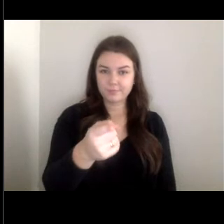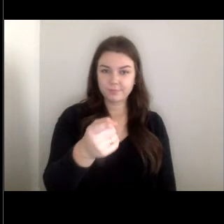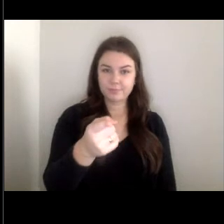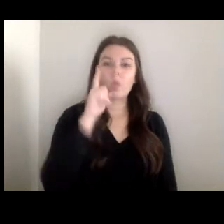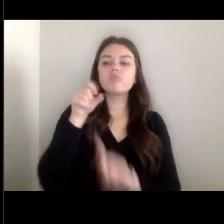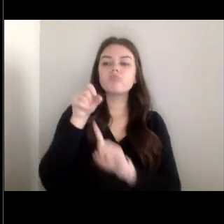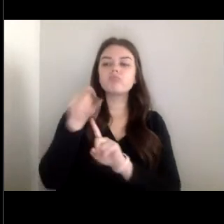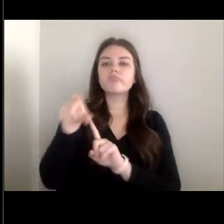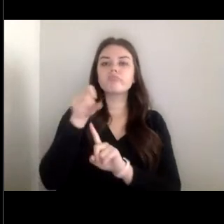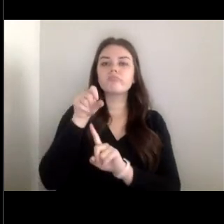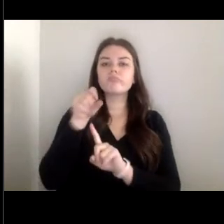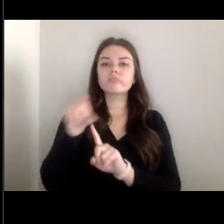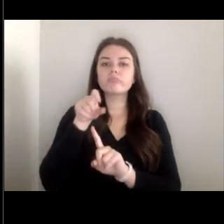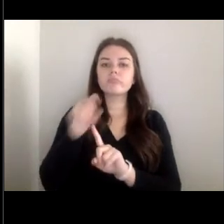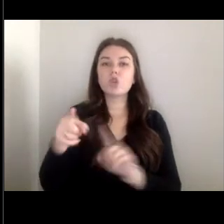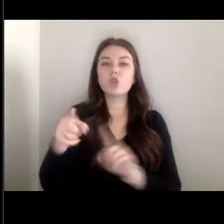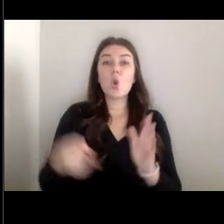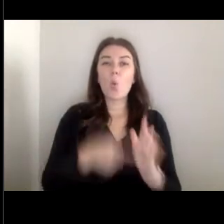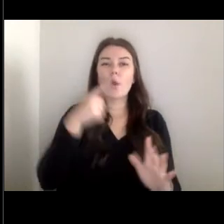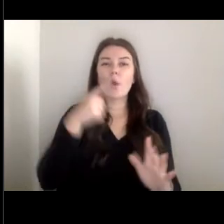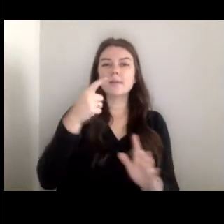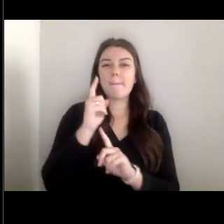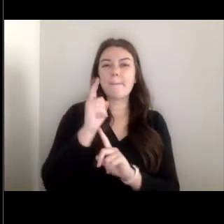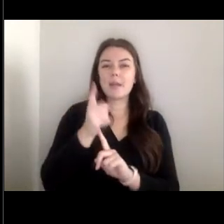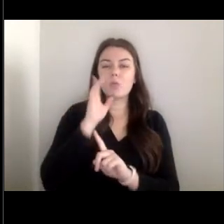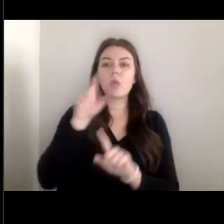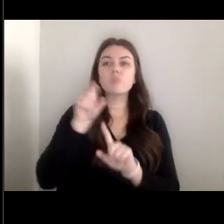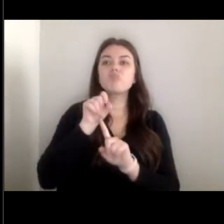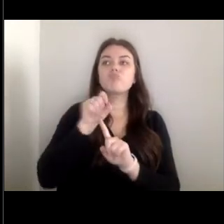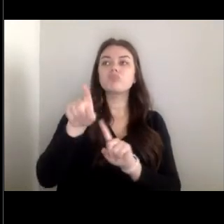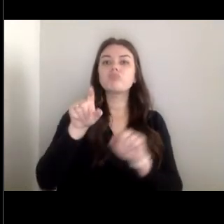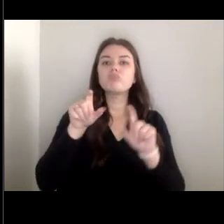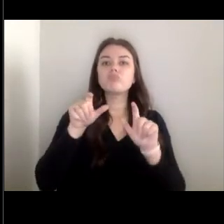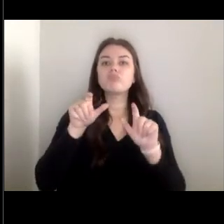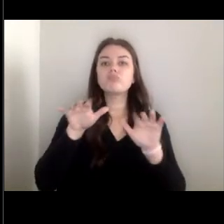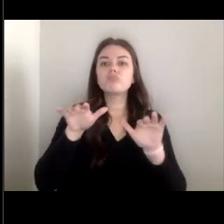About once every minute, it sends out a signal into the water, as the crab is walking on the ocean floor.